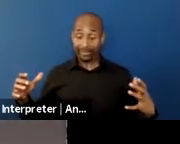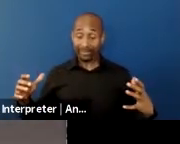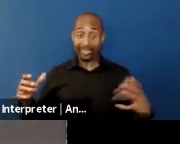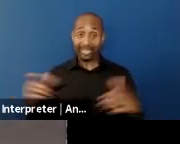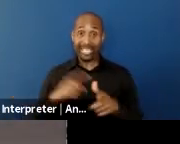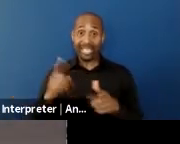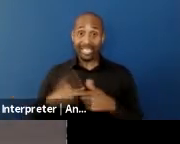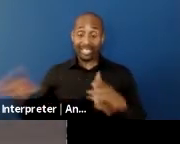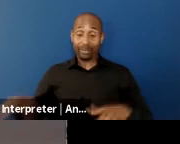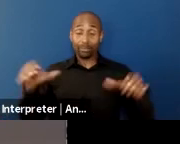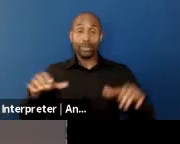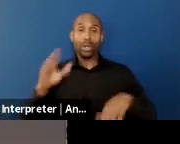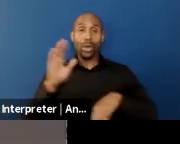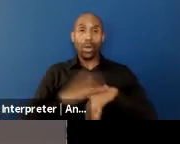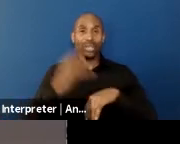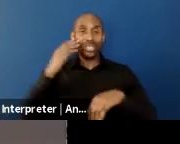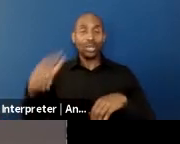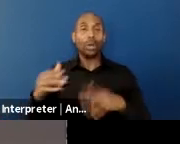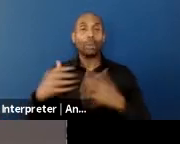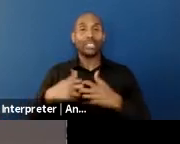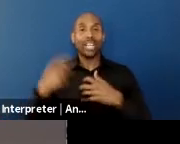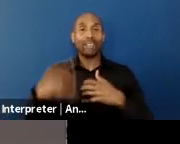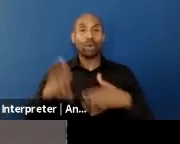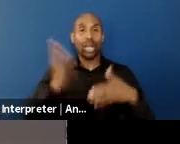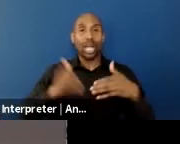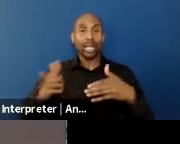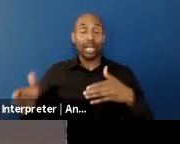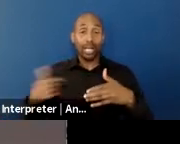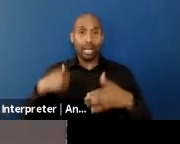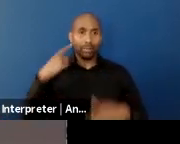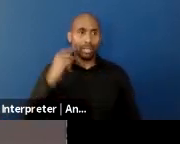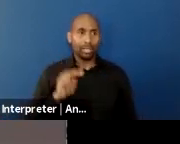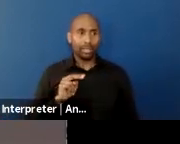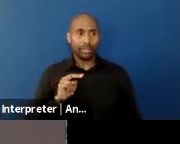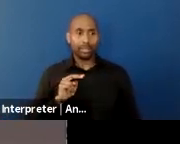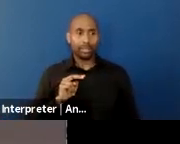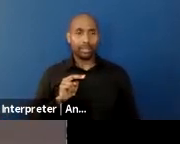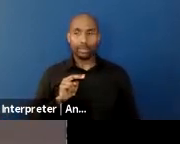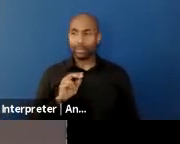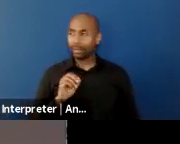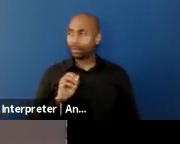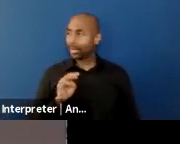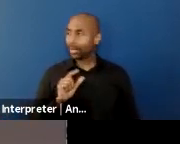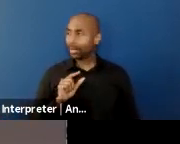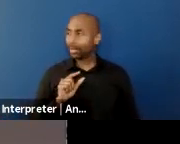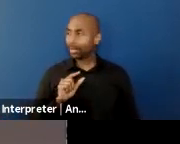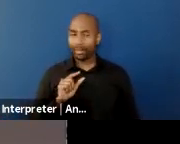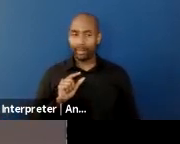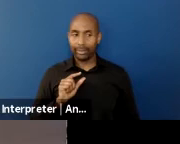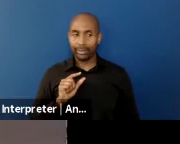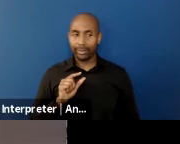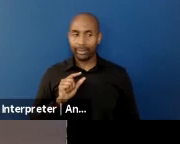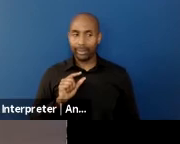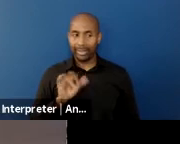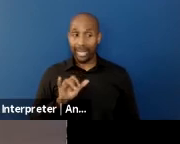And puts it on the slicer. And I'm thinking oh my god. That's what a tongue is??